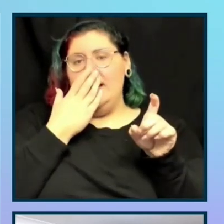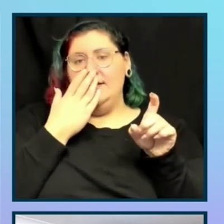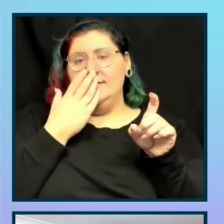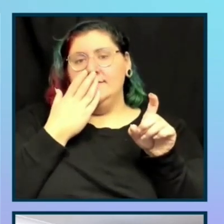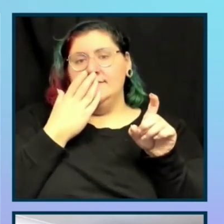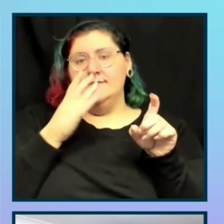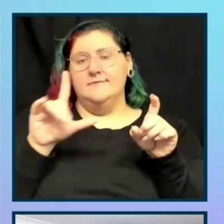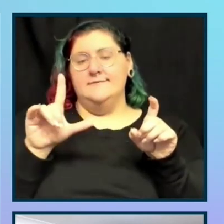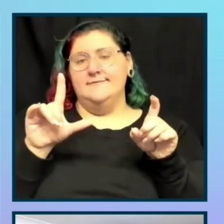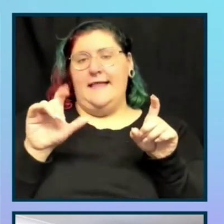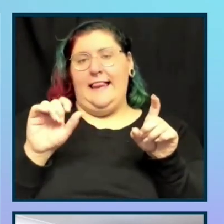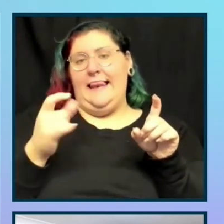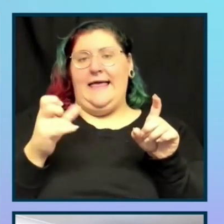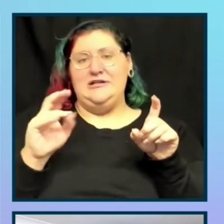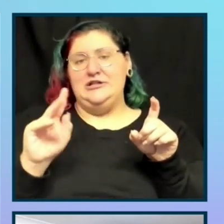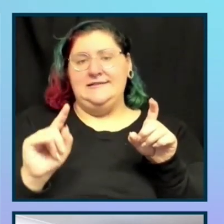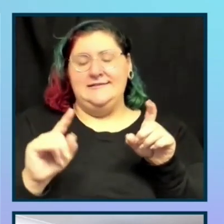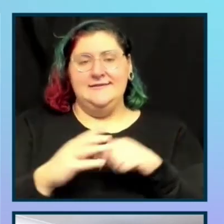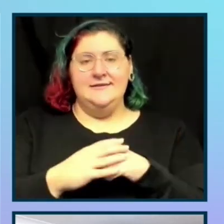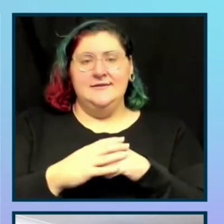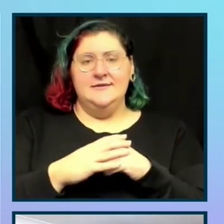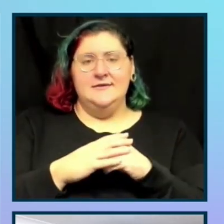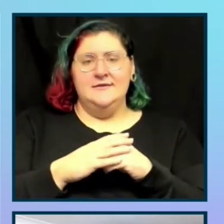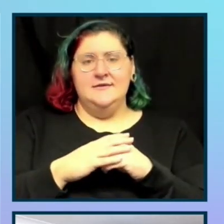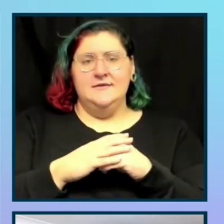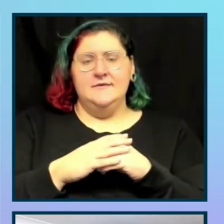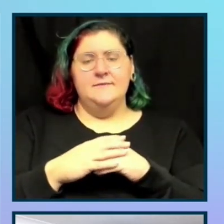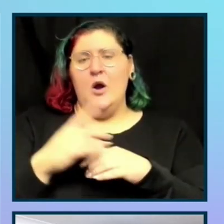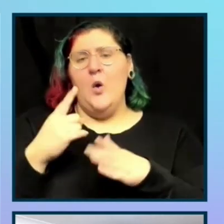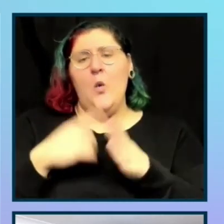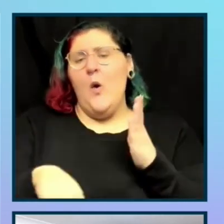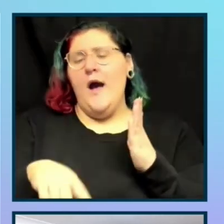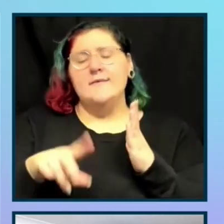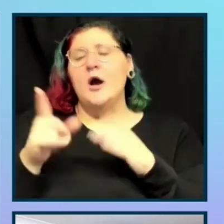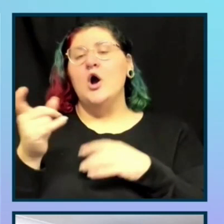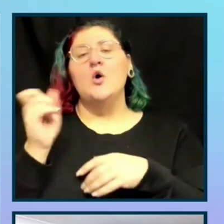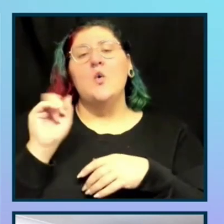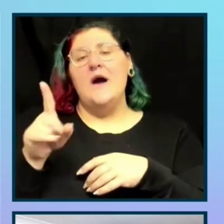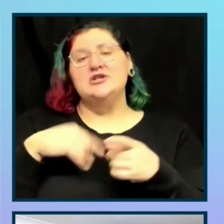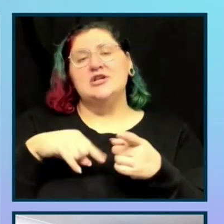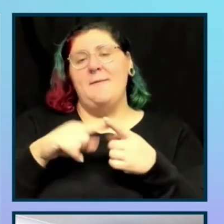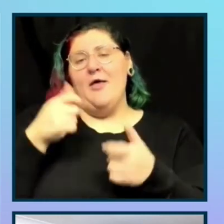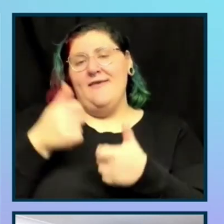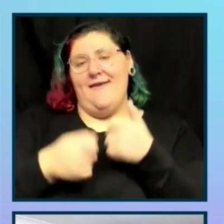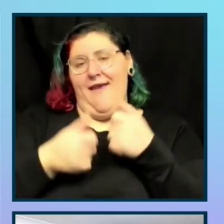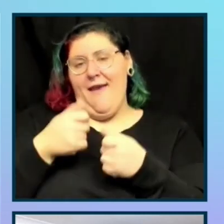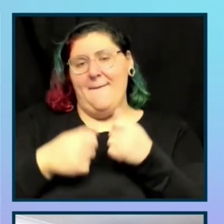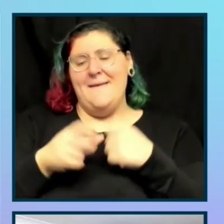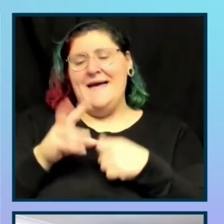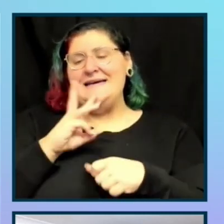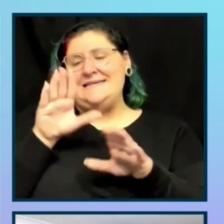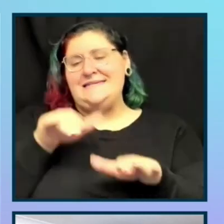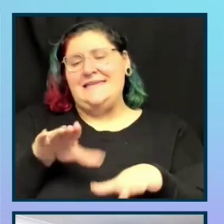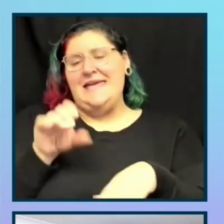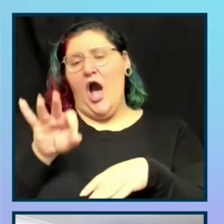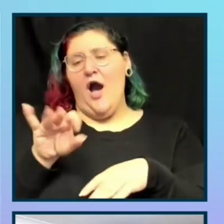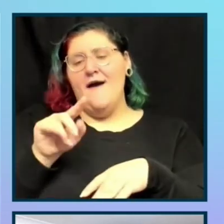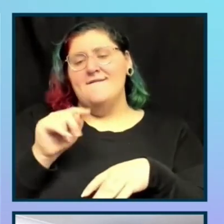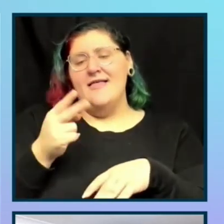arguably the biggest what is Sea Of Thieves? Sea Of Thieves is an open world pirate sandbox.